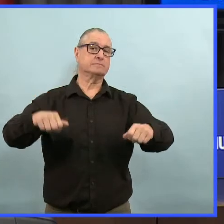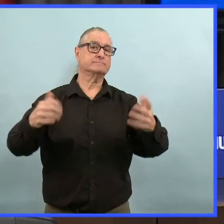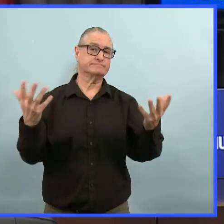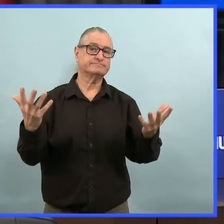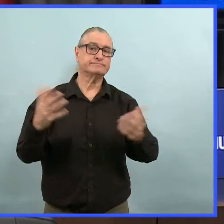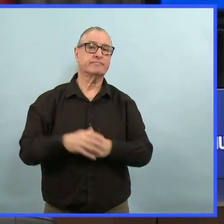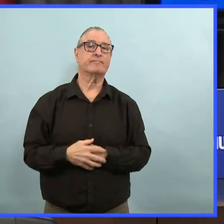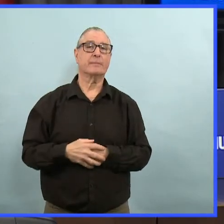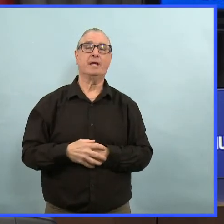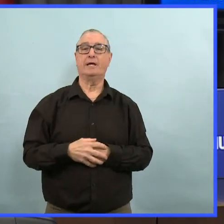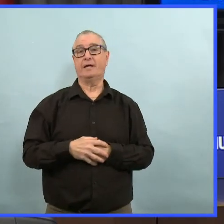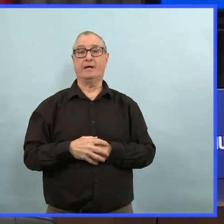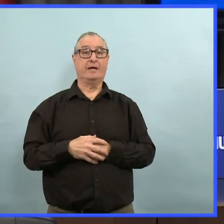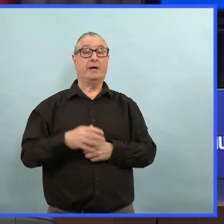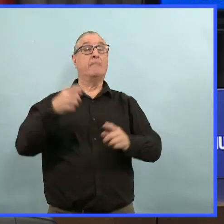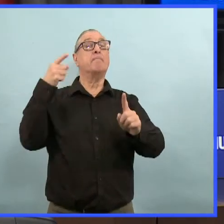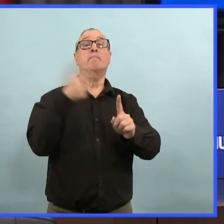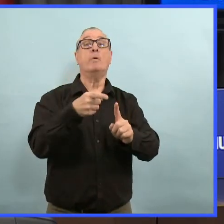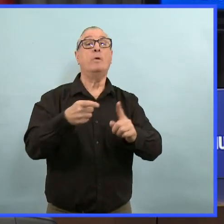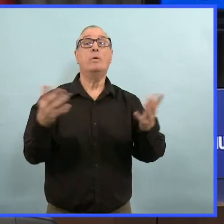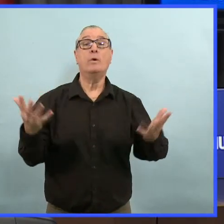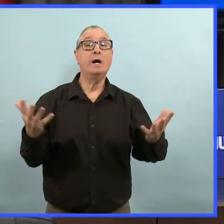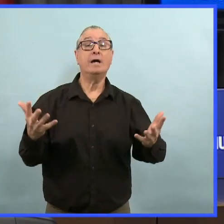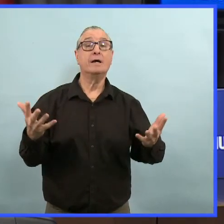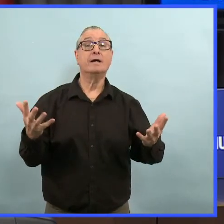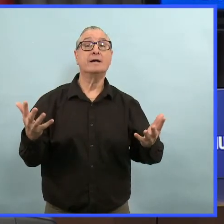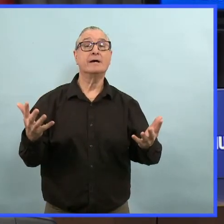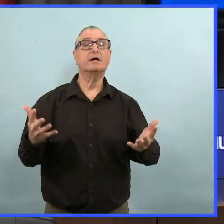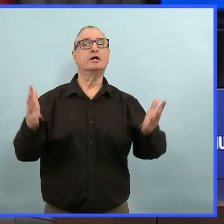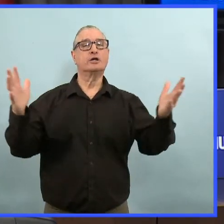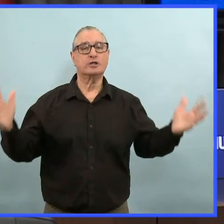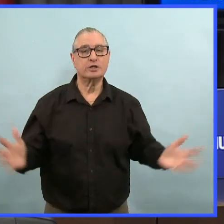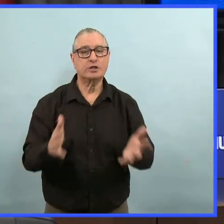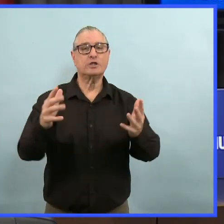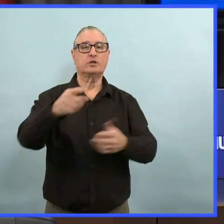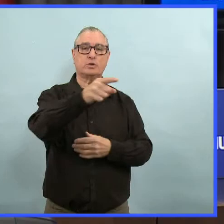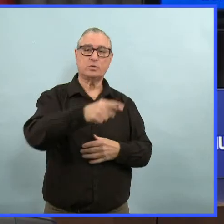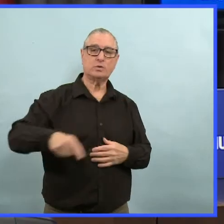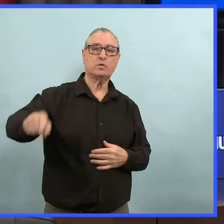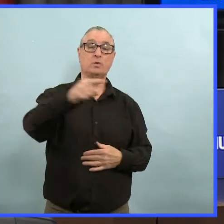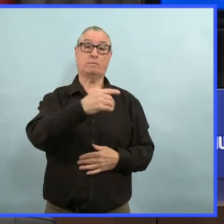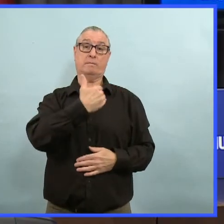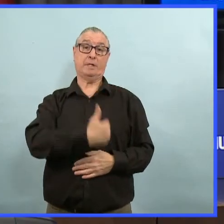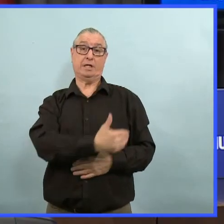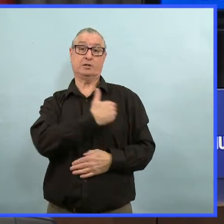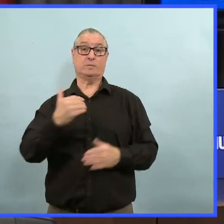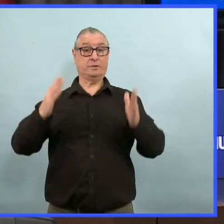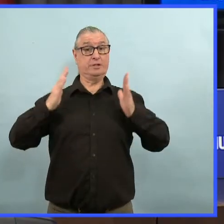on encouraging manitobans to reduce the strain on our workforce by making smart choices and